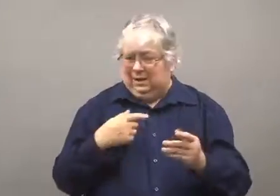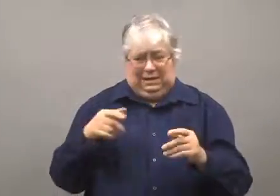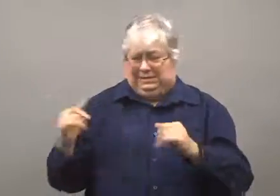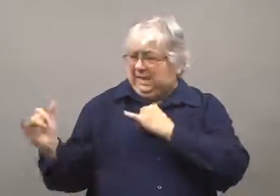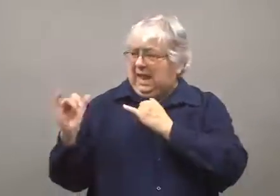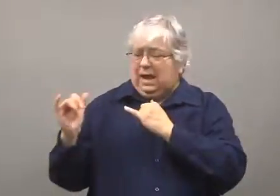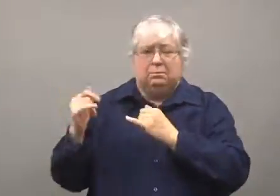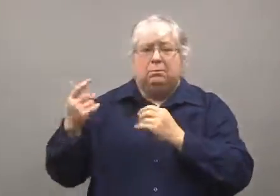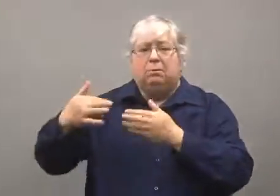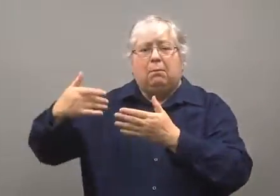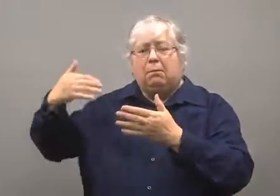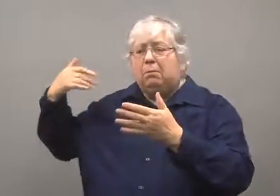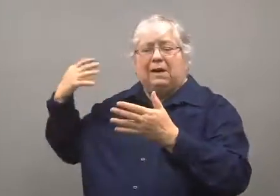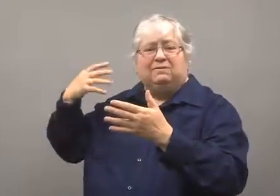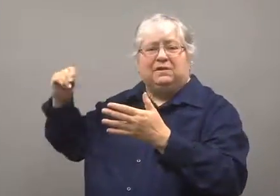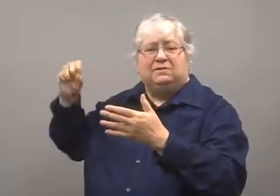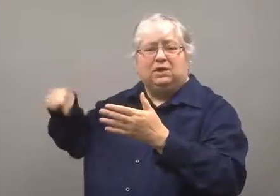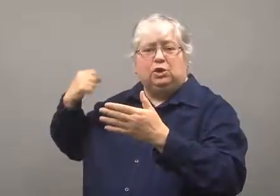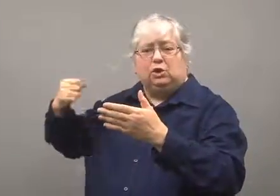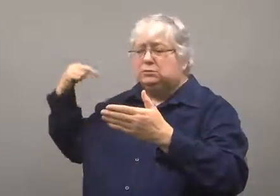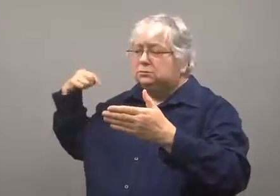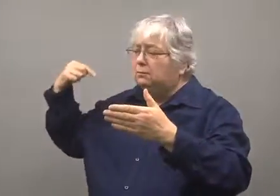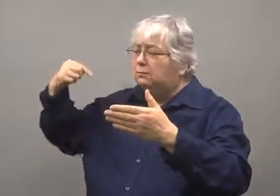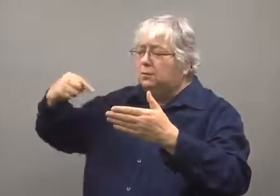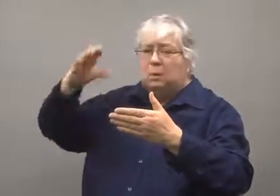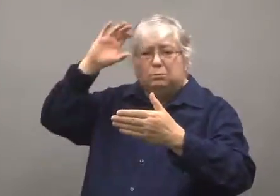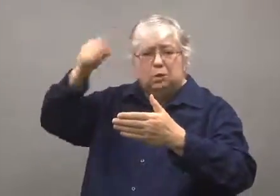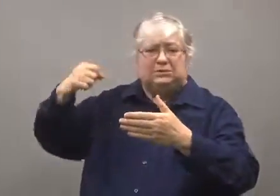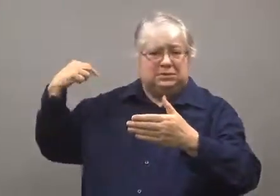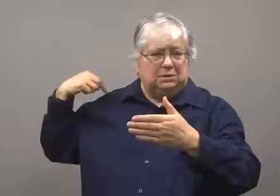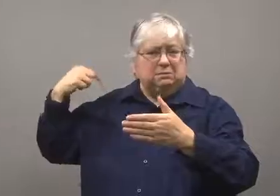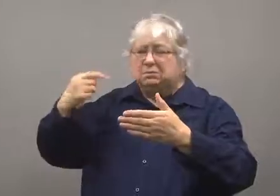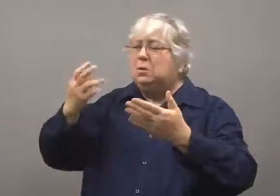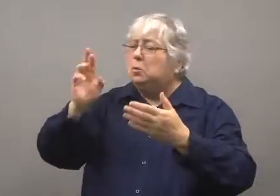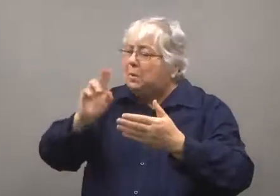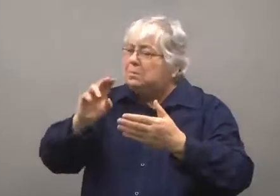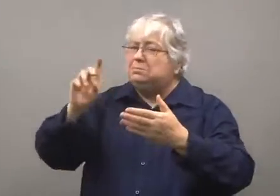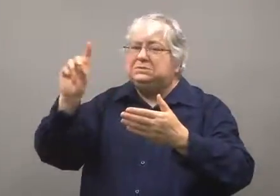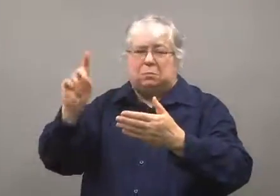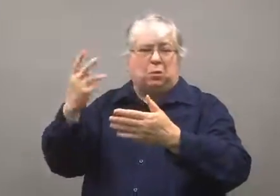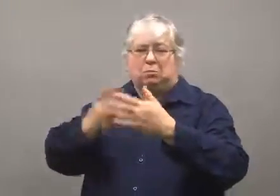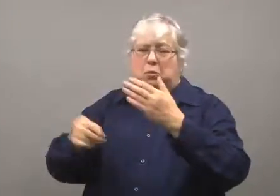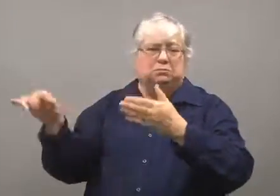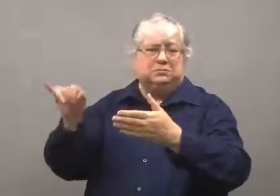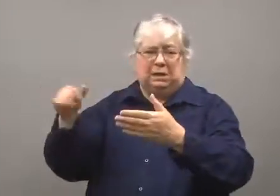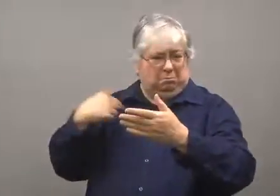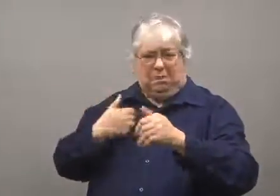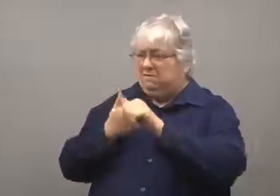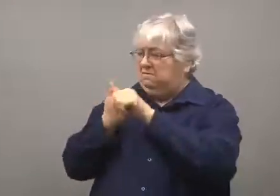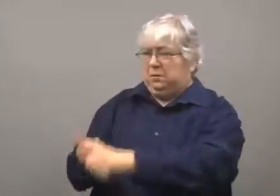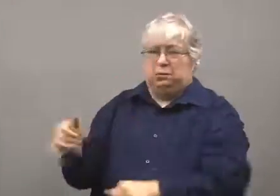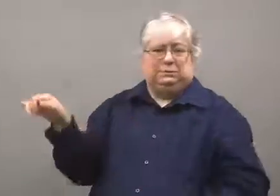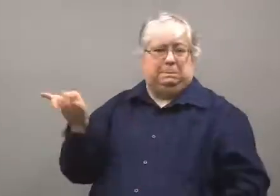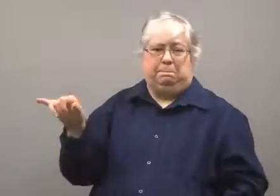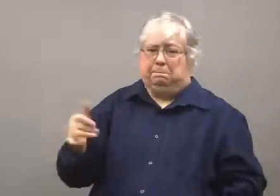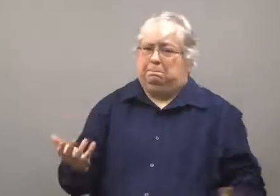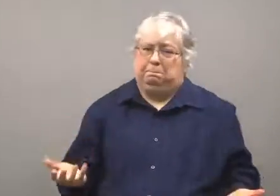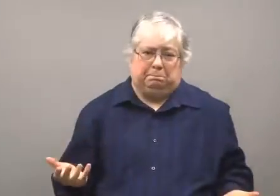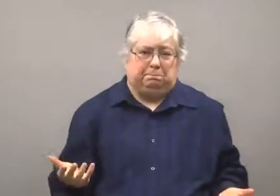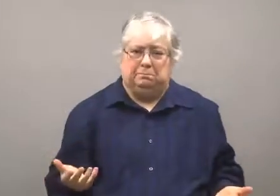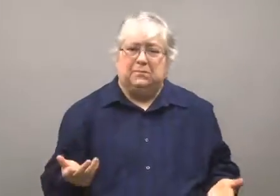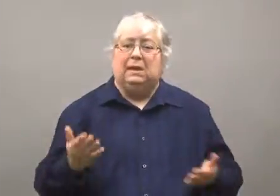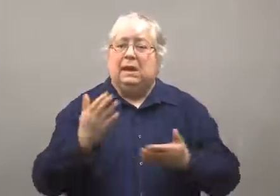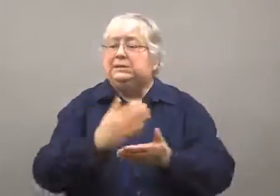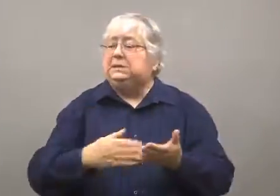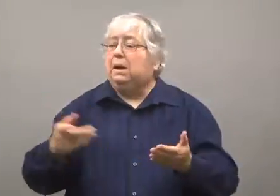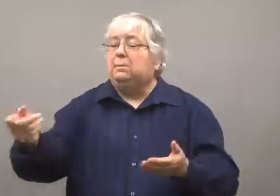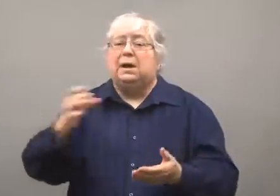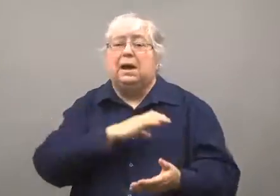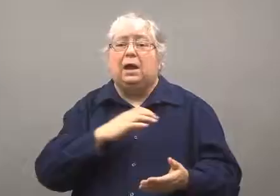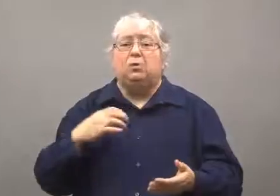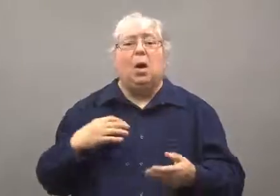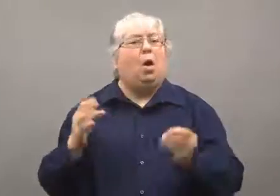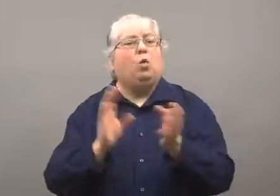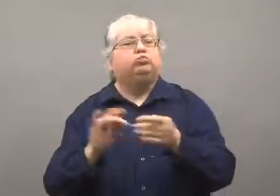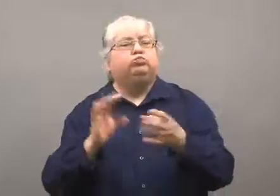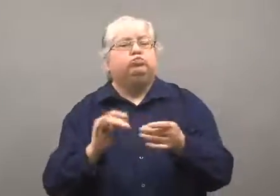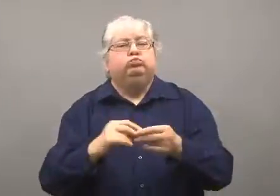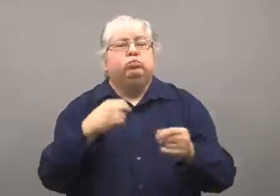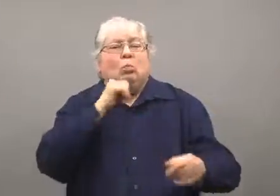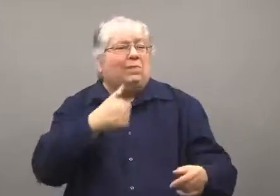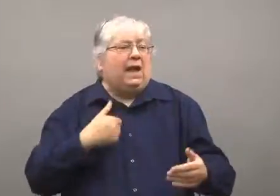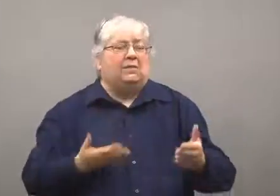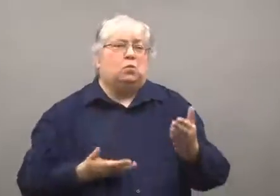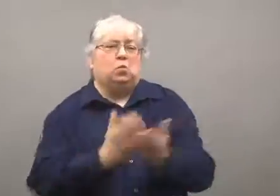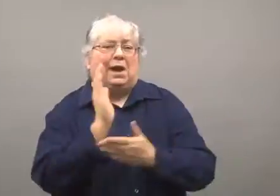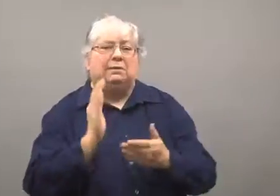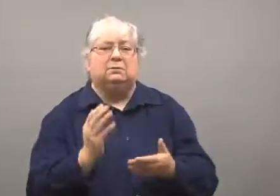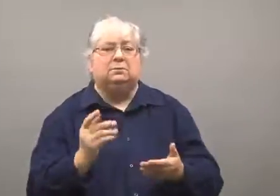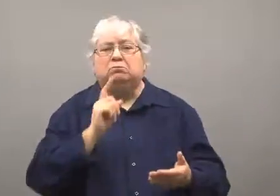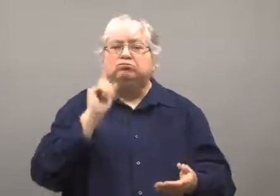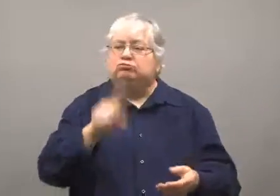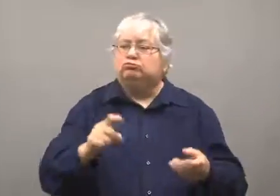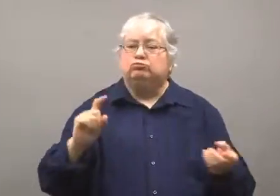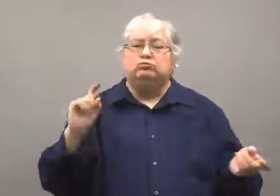His actions were the same as any president in the last 50 years regardless of party.